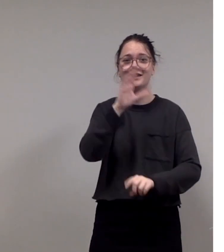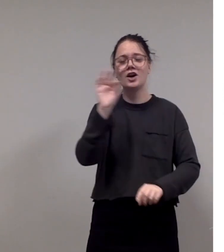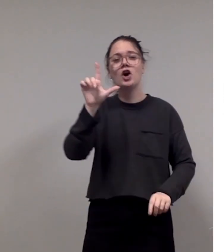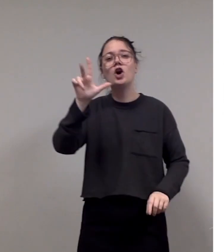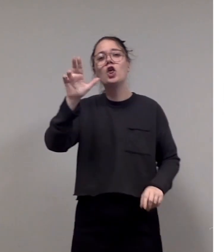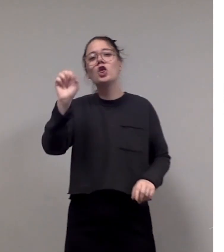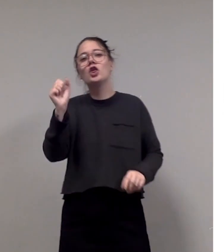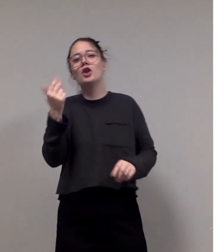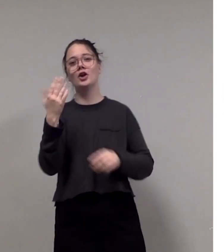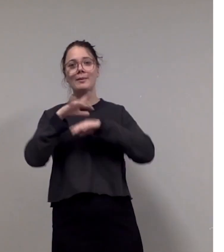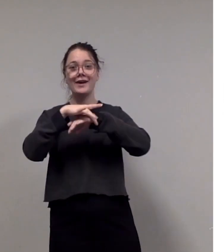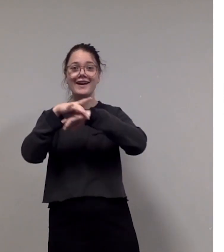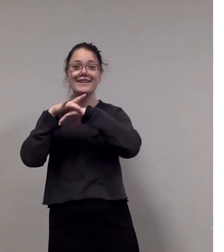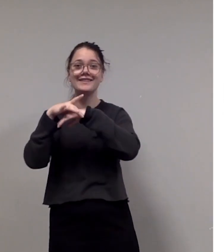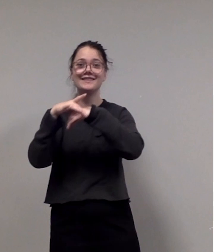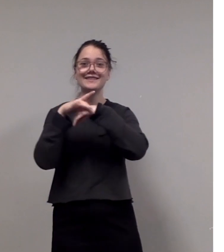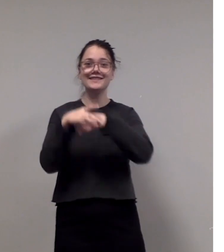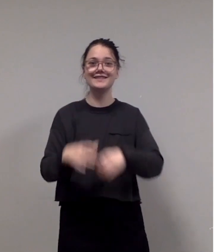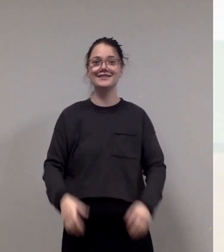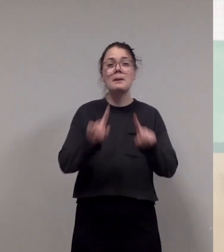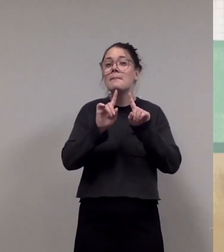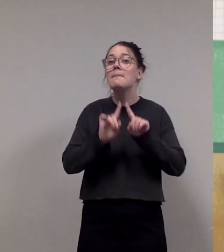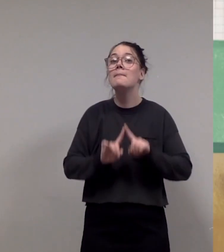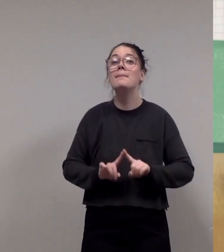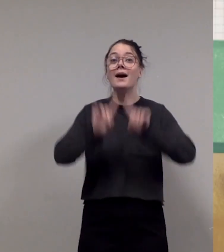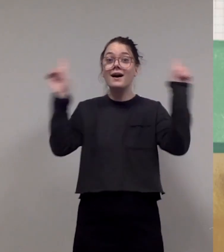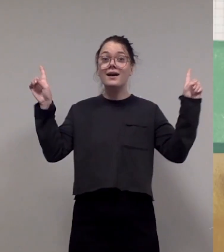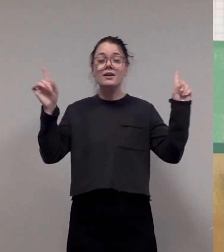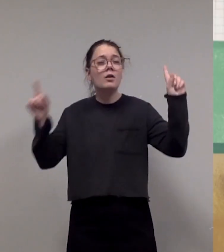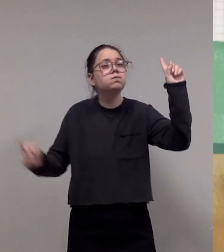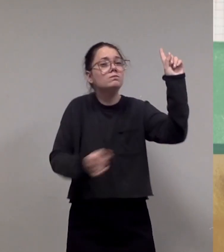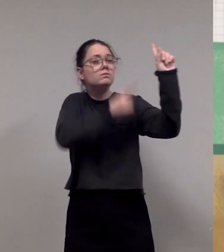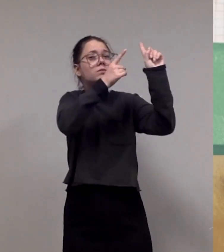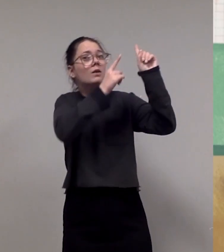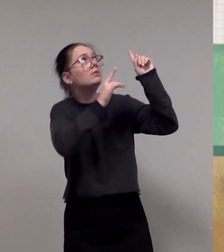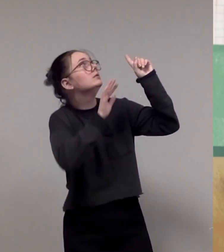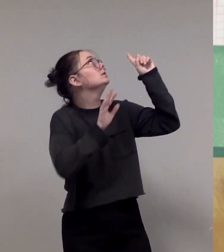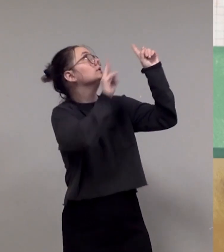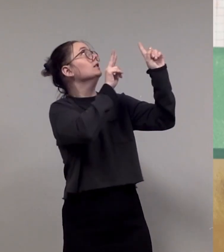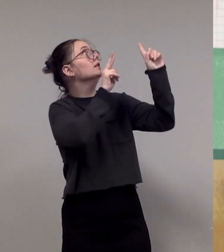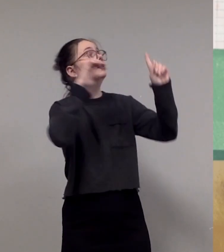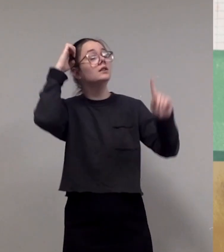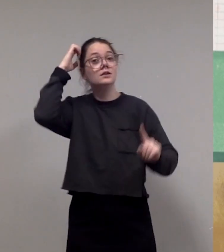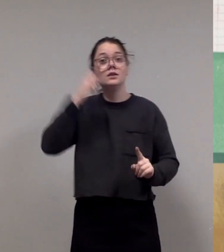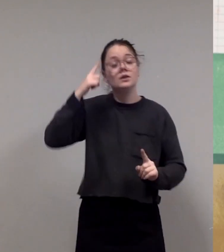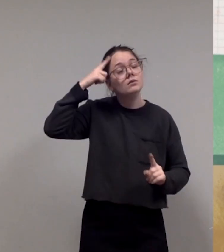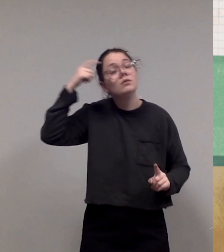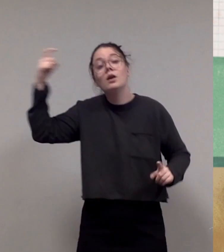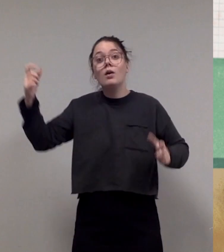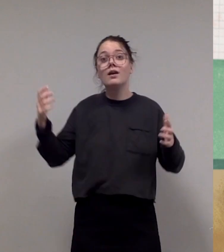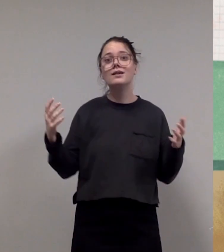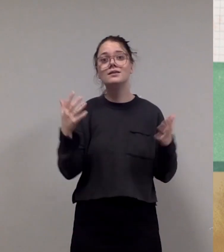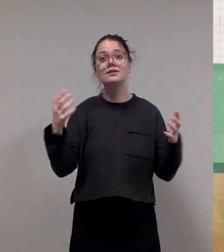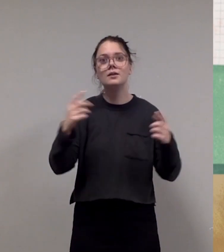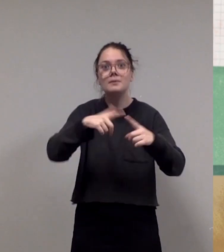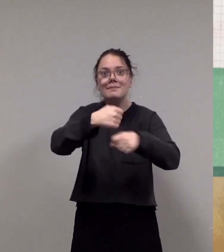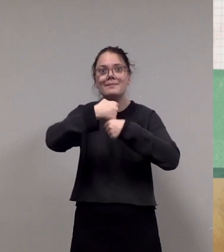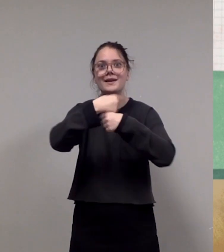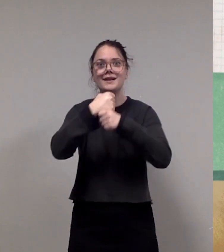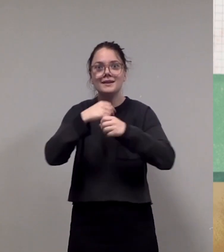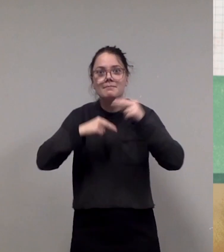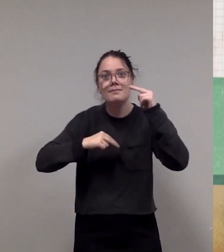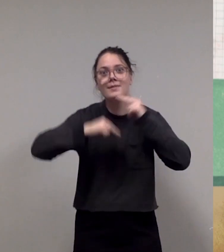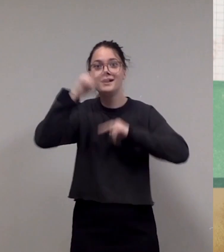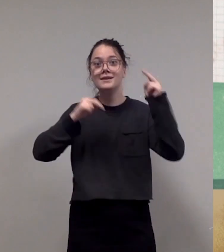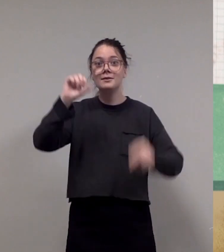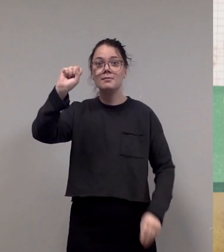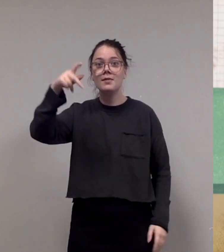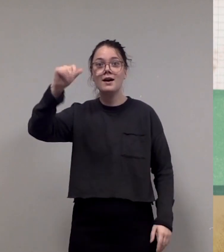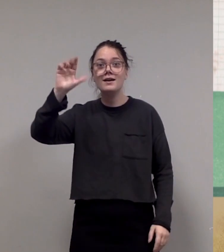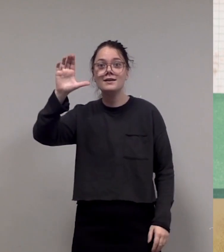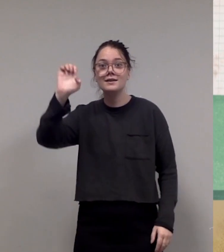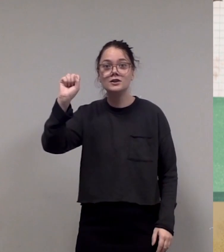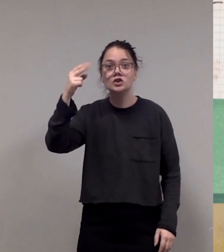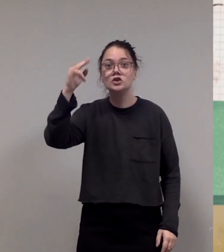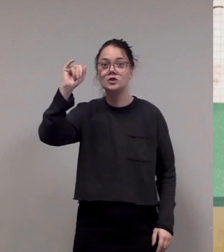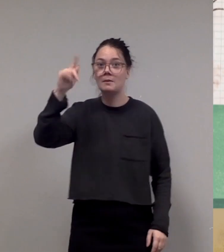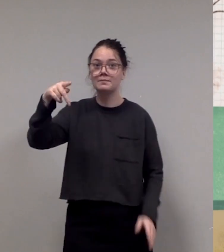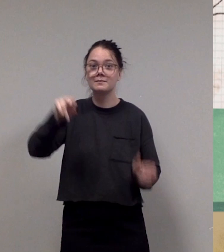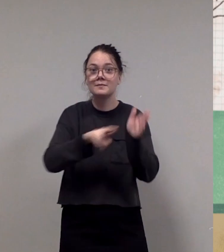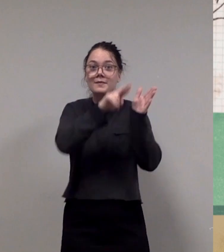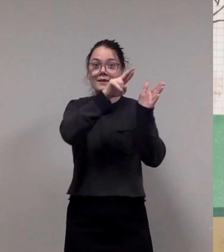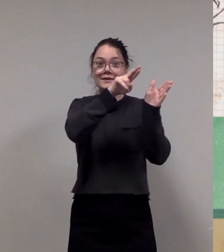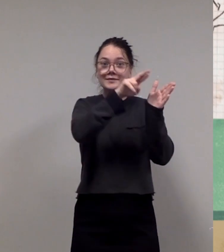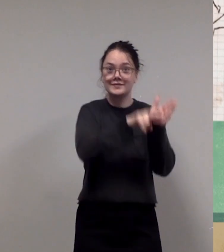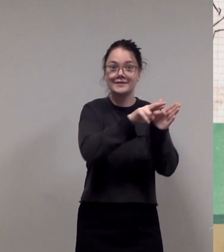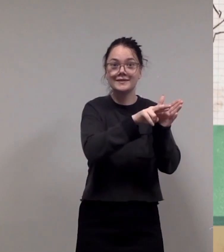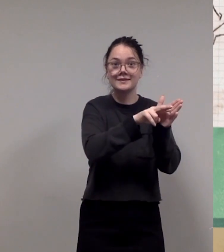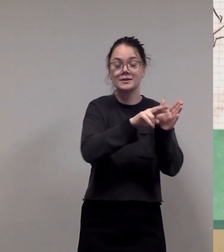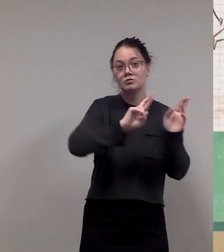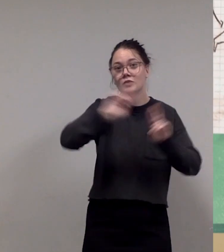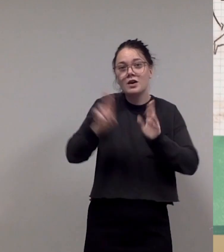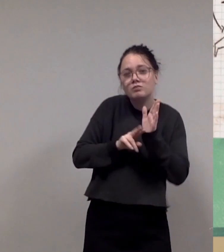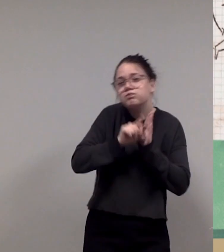But above all, she dreams of one thing: to invent a vehicle that will take her into space.